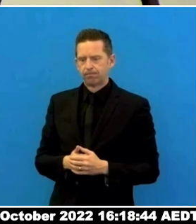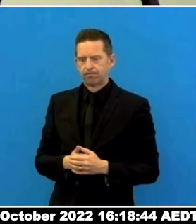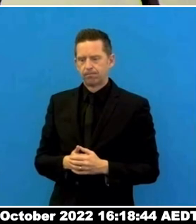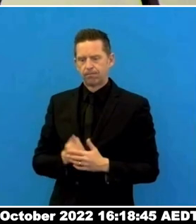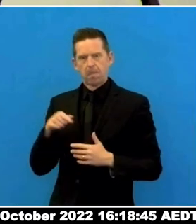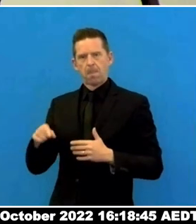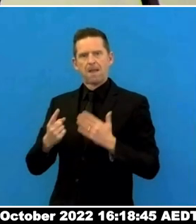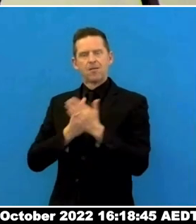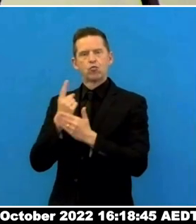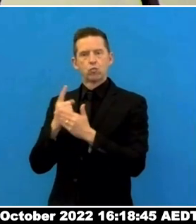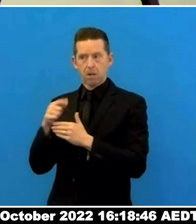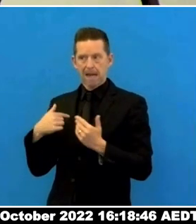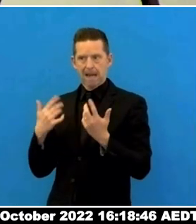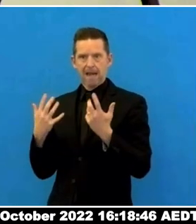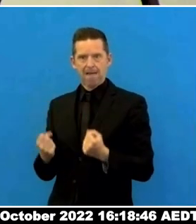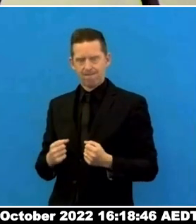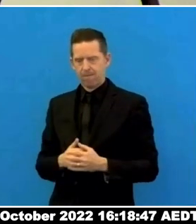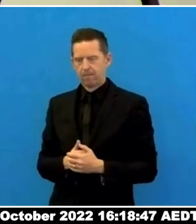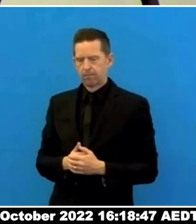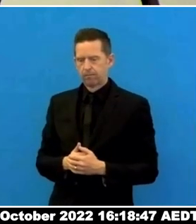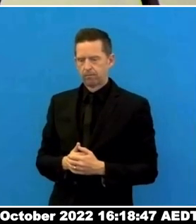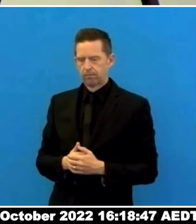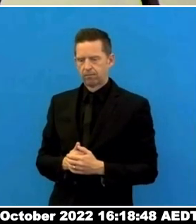these issues that we have, we're facing and, you know,